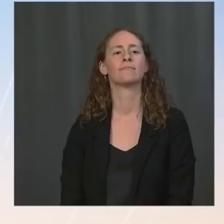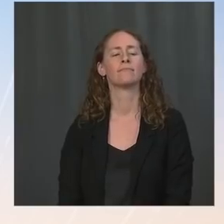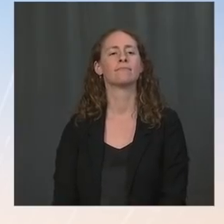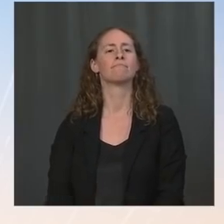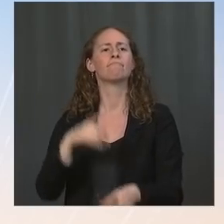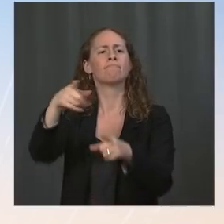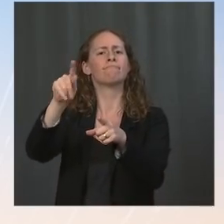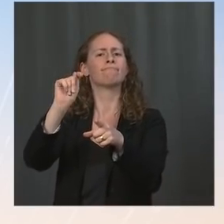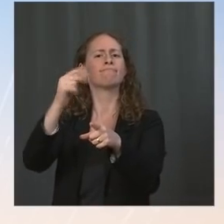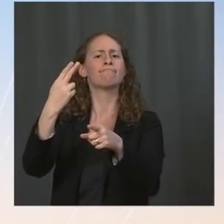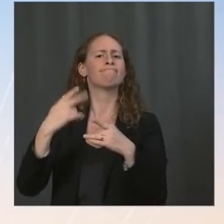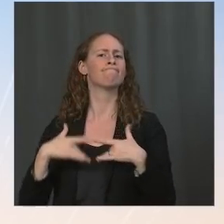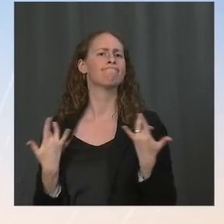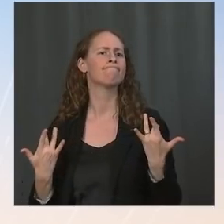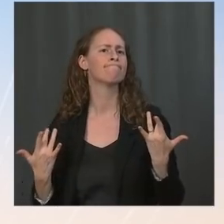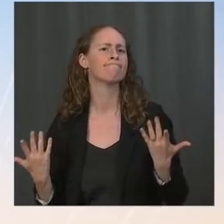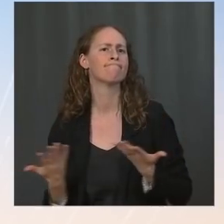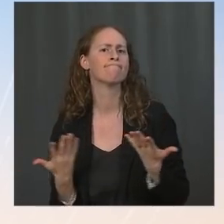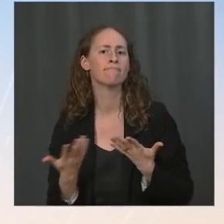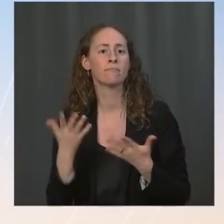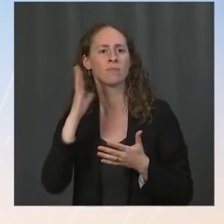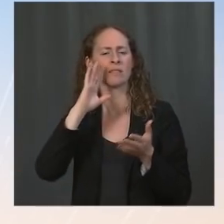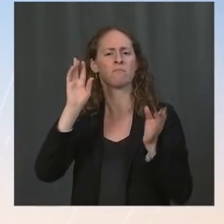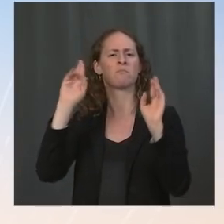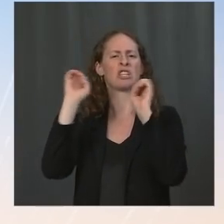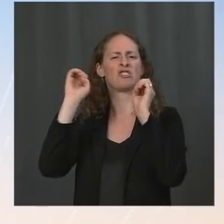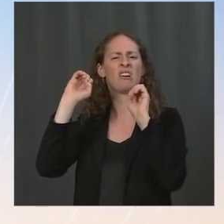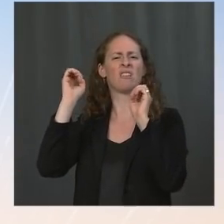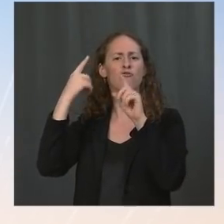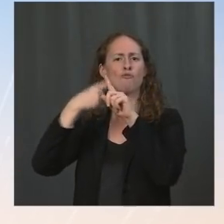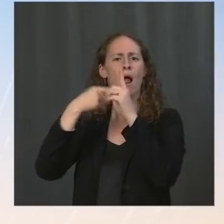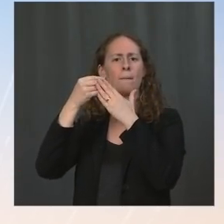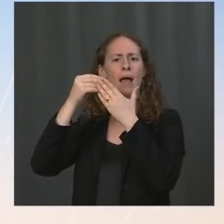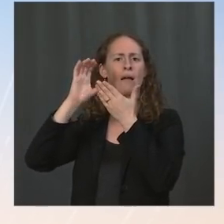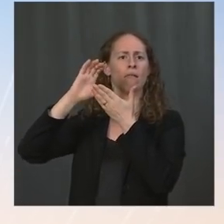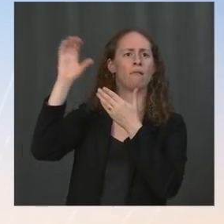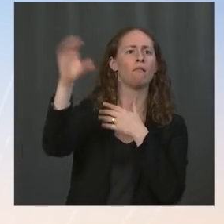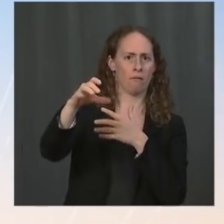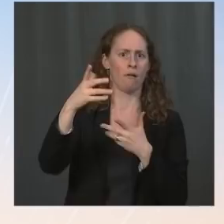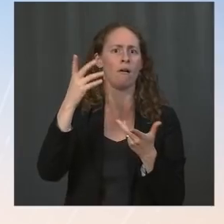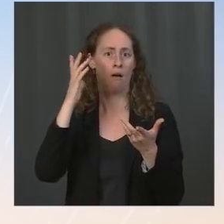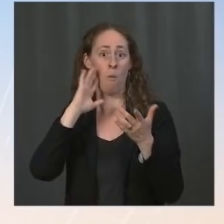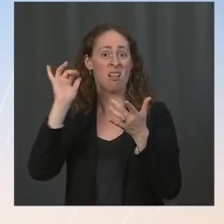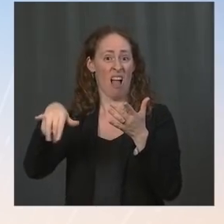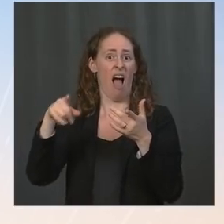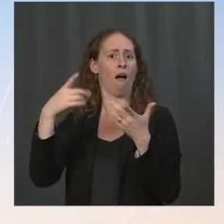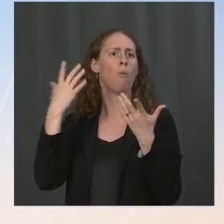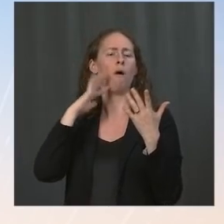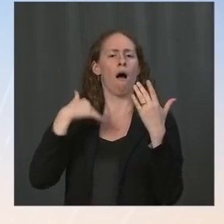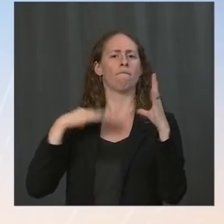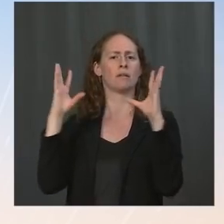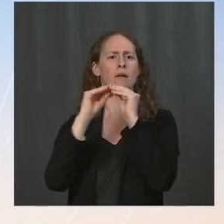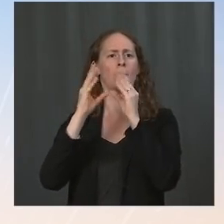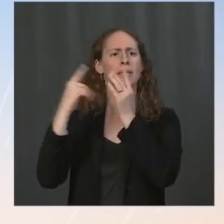training held by the Association of Pro Bono Counsel & Law Firm Antiracism Alliance. With that, Darlene, why don't you kick us off?